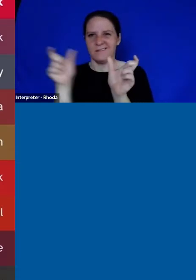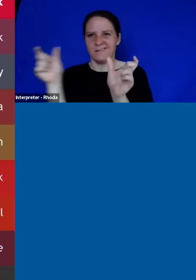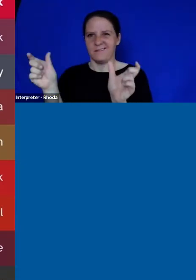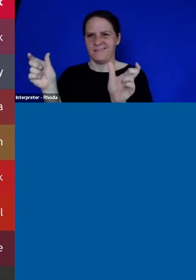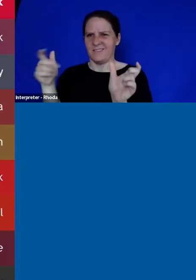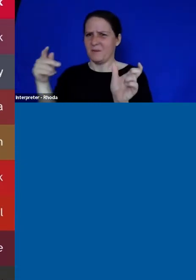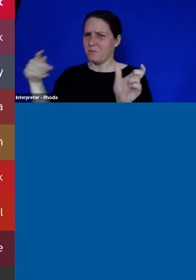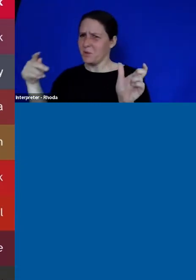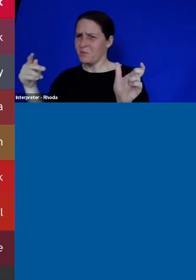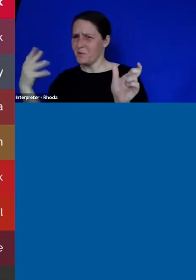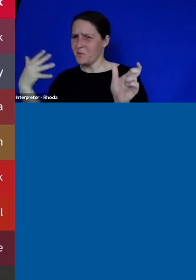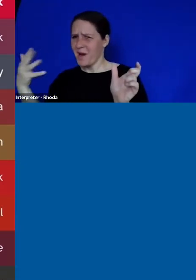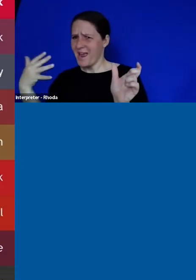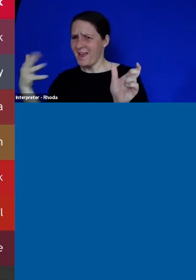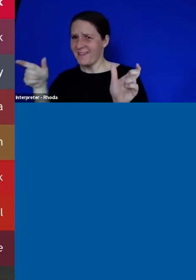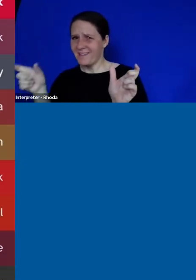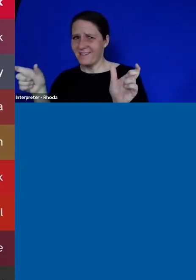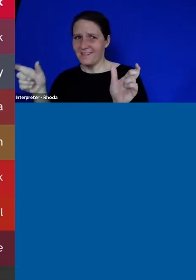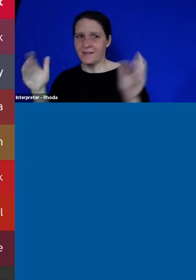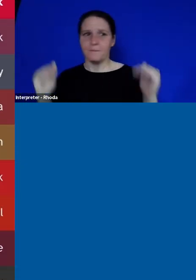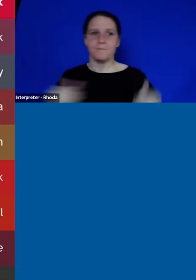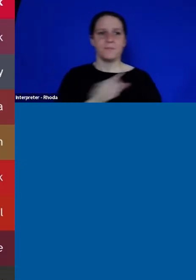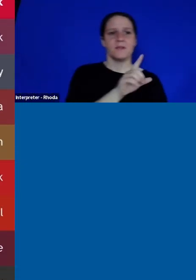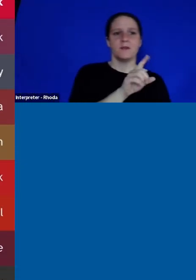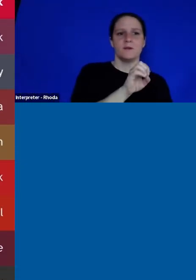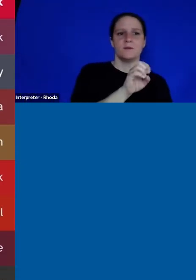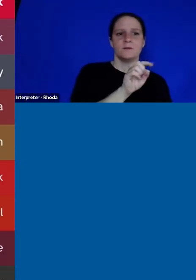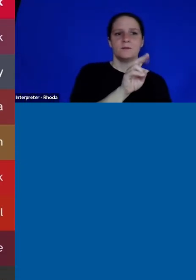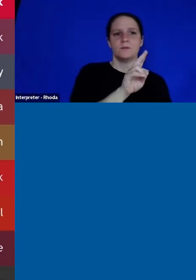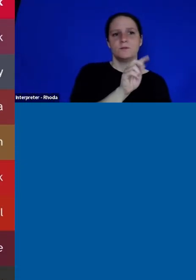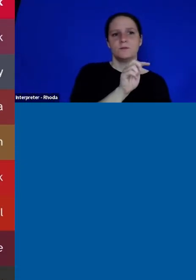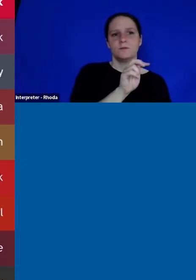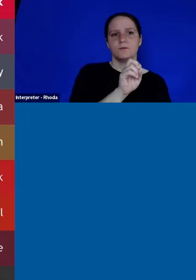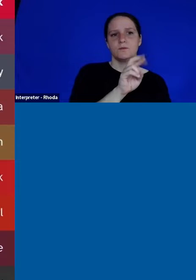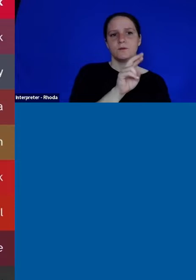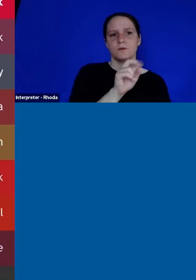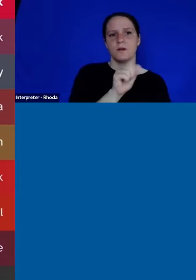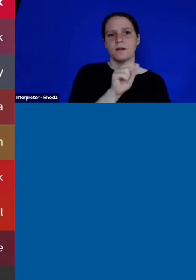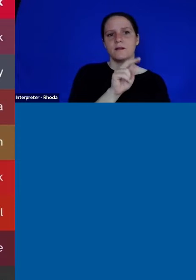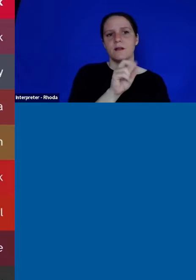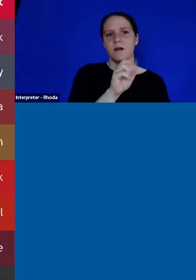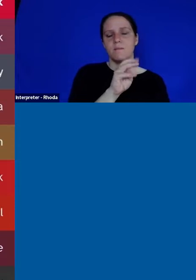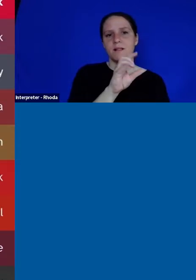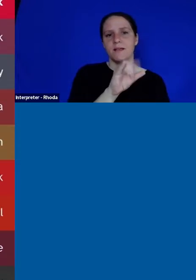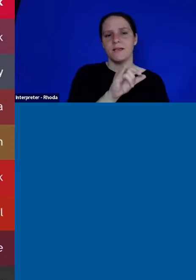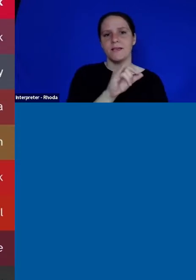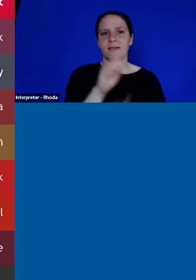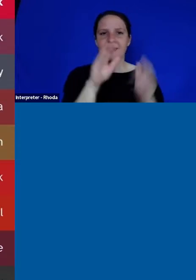Deuteranomly, which is the green-weak cone, the green looks more like a soft leaf green, the yellow is more of a cream color,